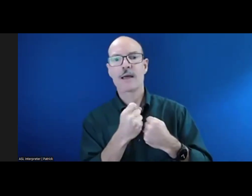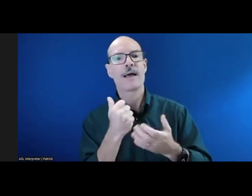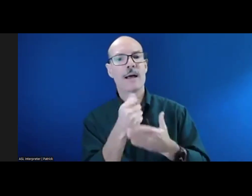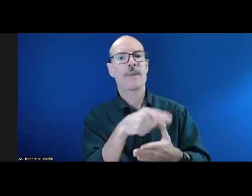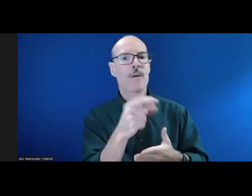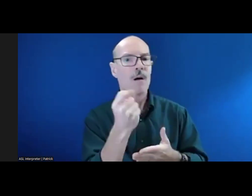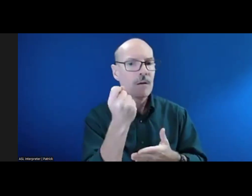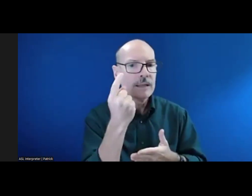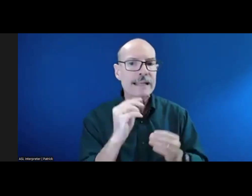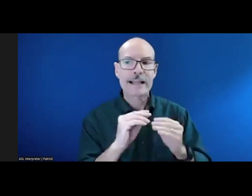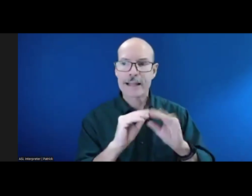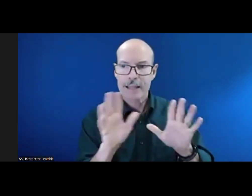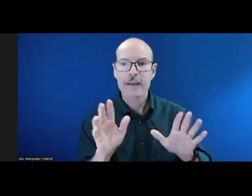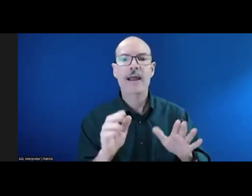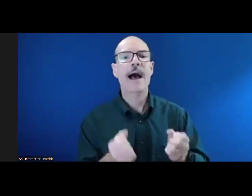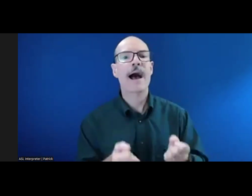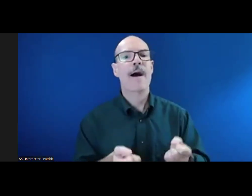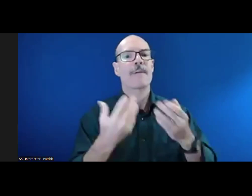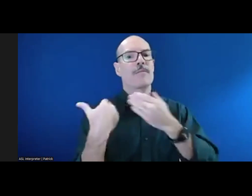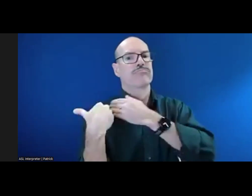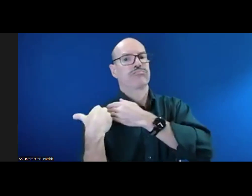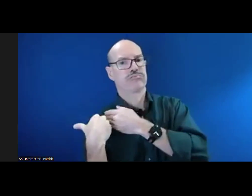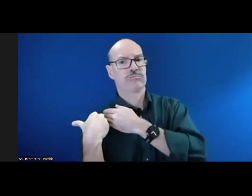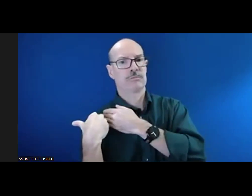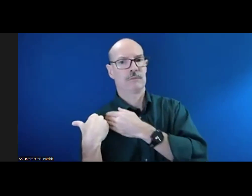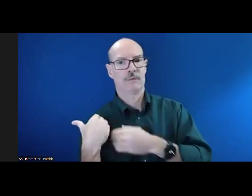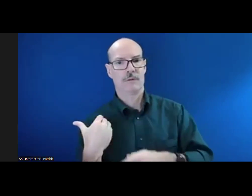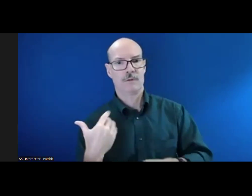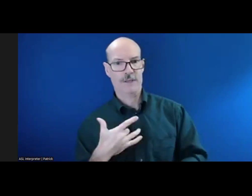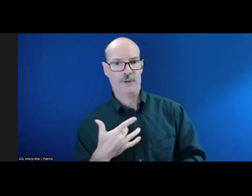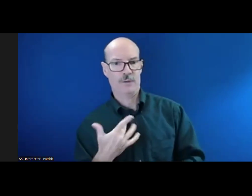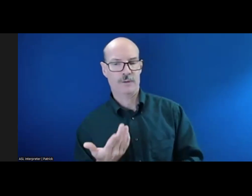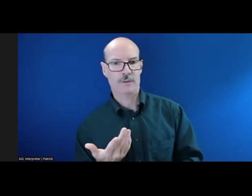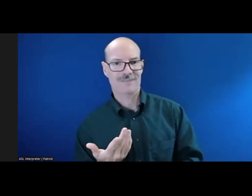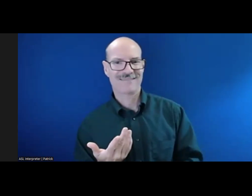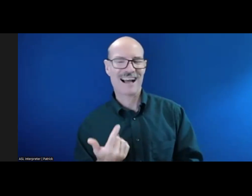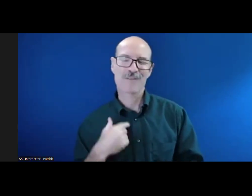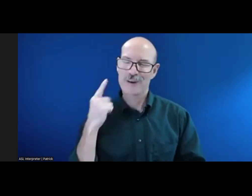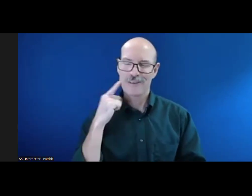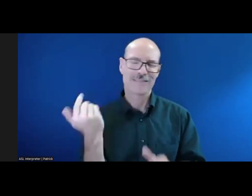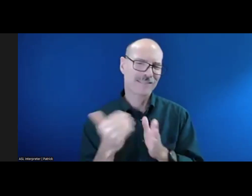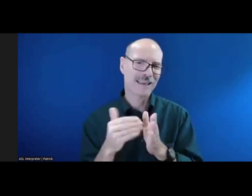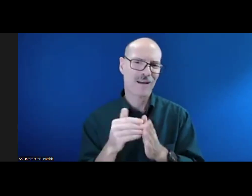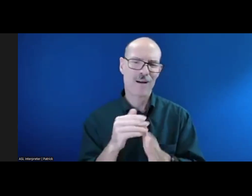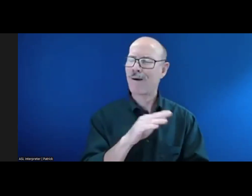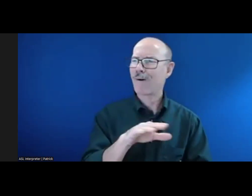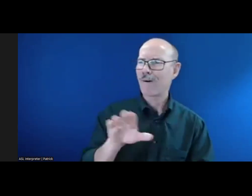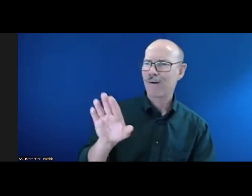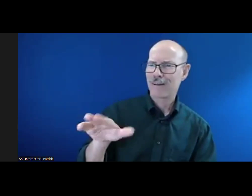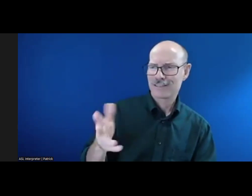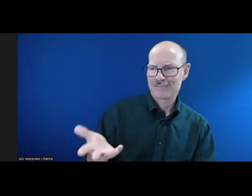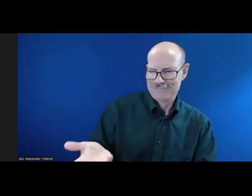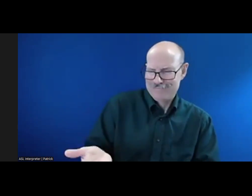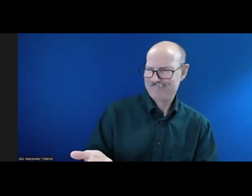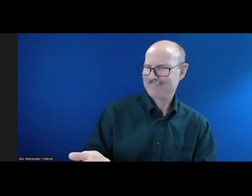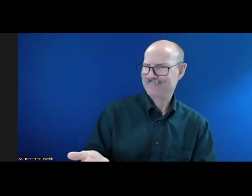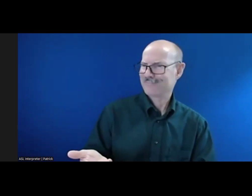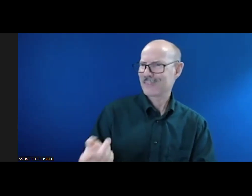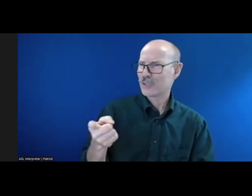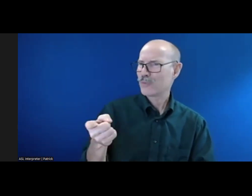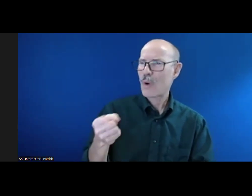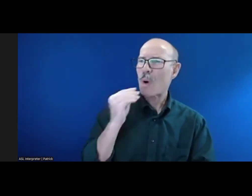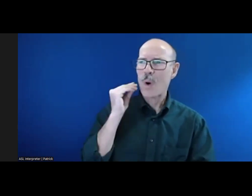And I've heard from many well-meaning family members who will unfortunately say to the primary caregiver, "Well, how hard can it be?